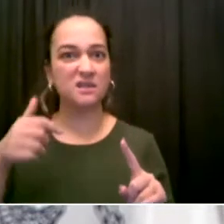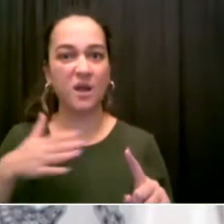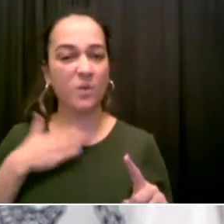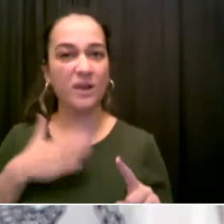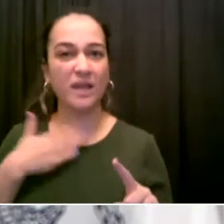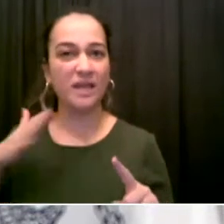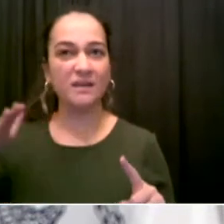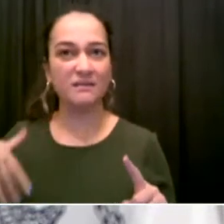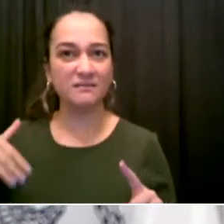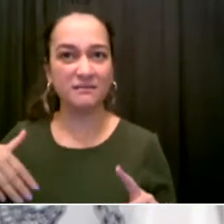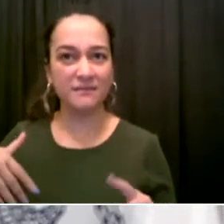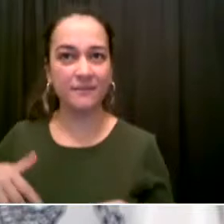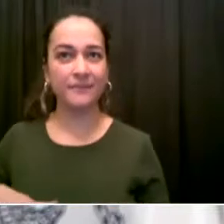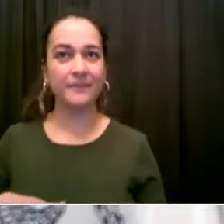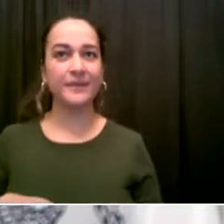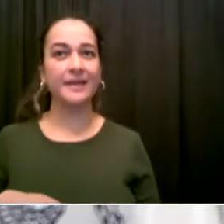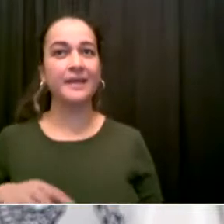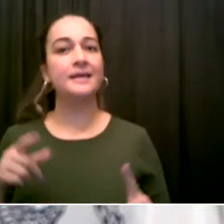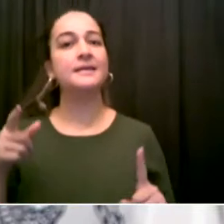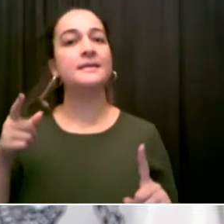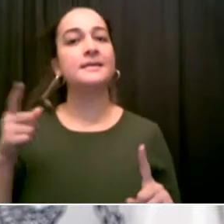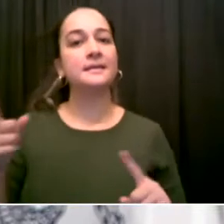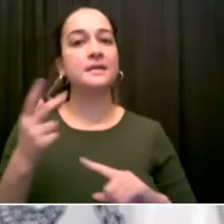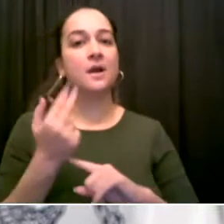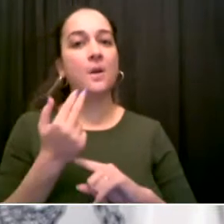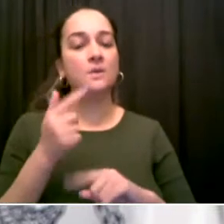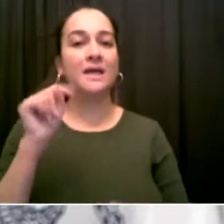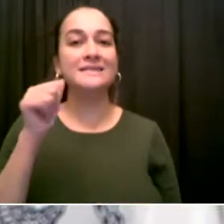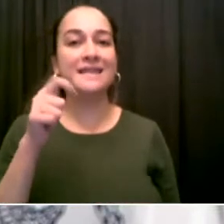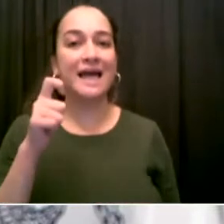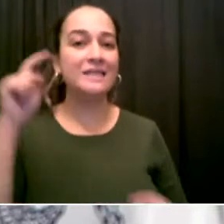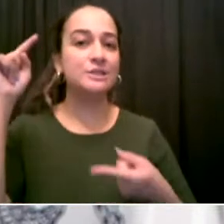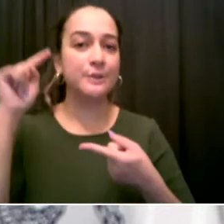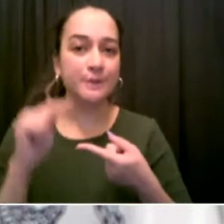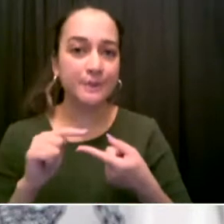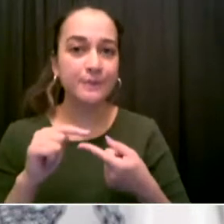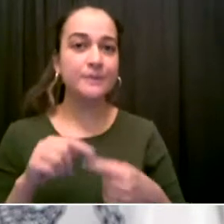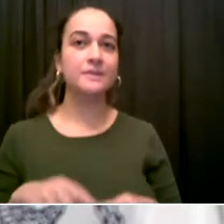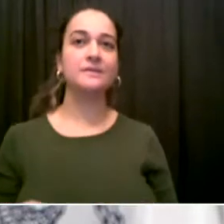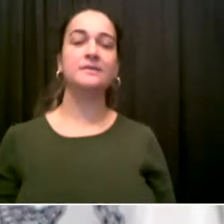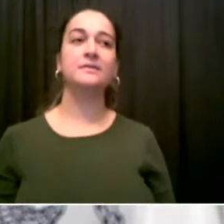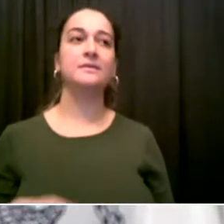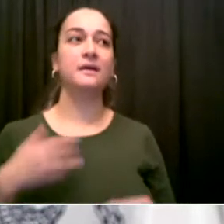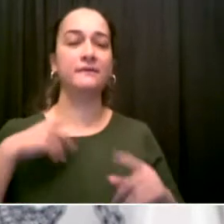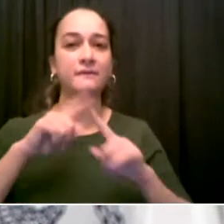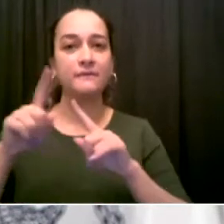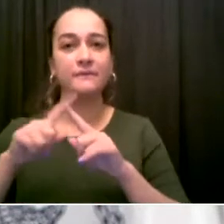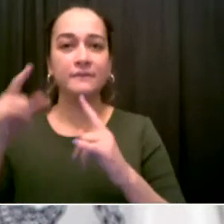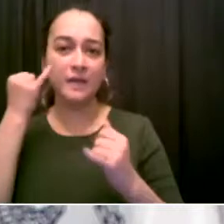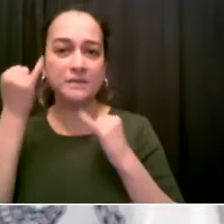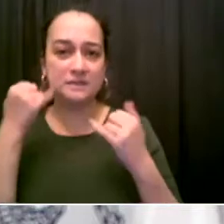HOTEL OCCUPANCY TAX WHICH WILL ROPBABLY HAVE A NEGLIGIBLE EFFECT . MY QUESTION